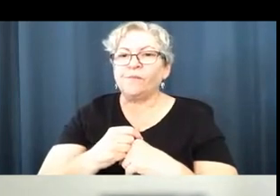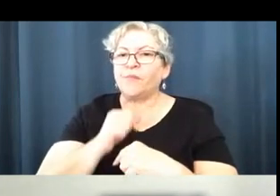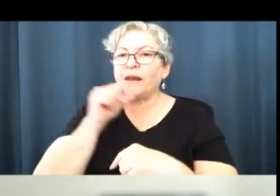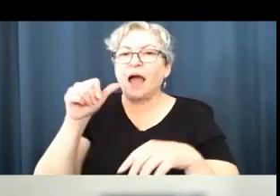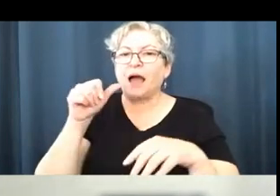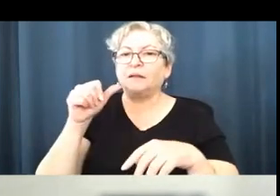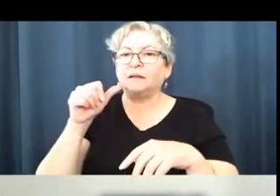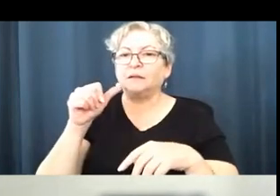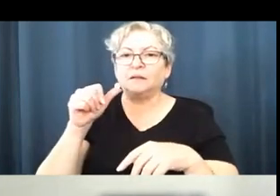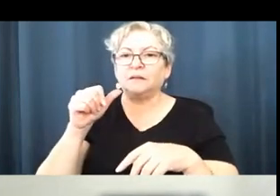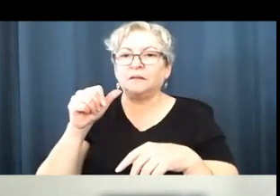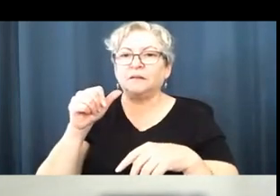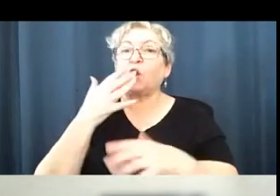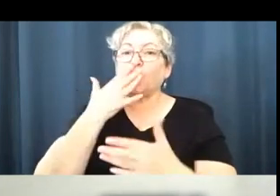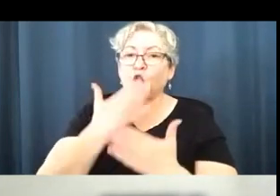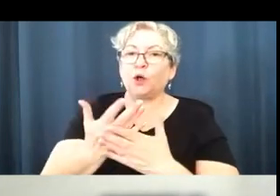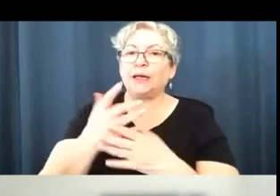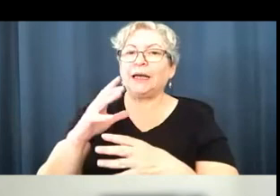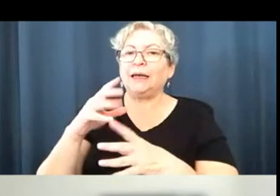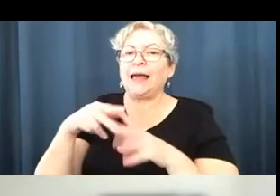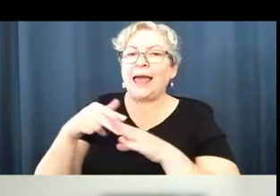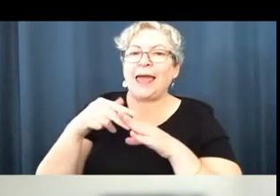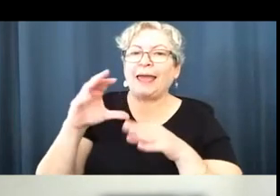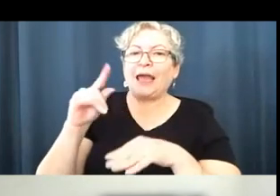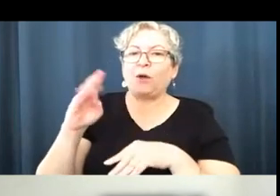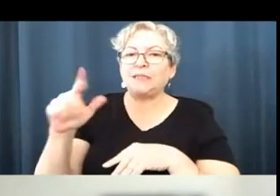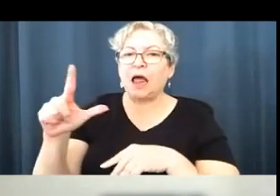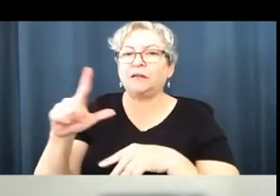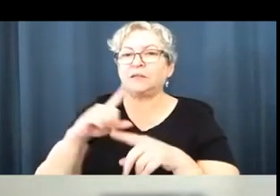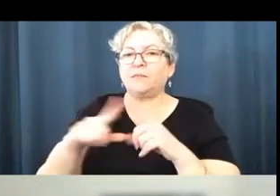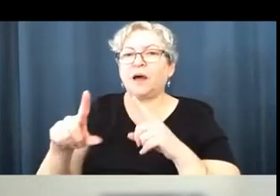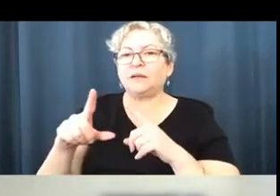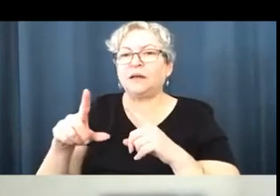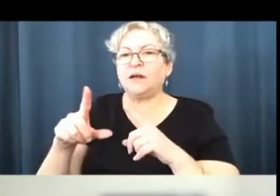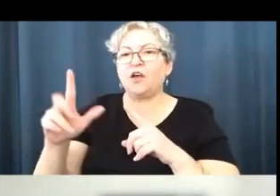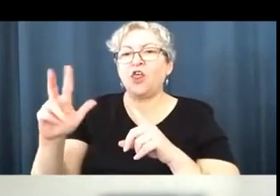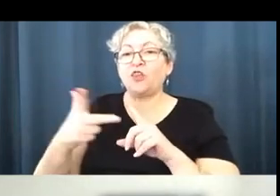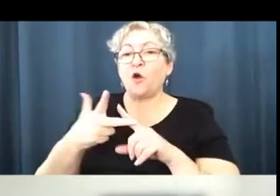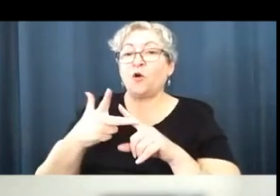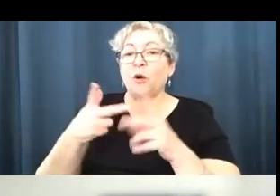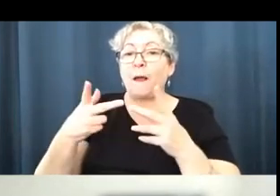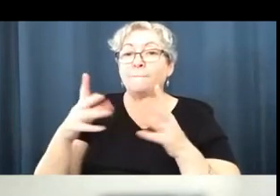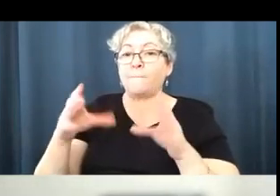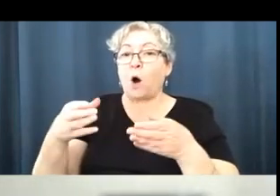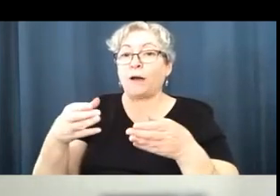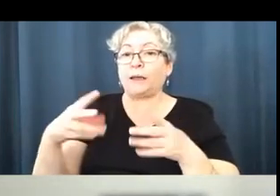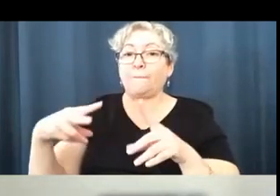There are good carousels, carousels can be used well, but it's one of those third-party plugins that we would say be really careful.